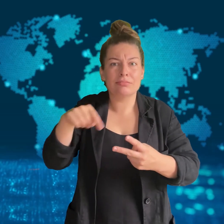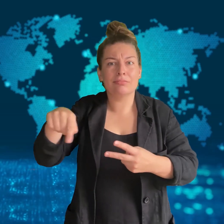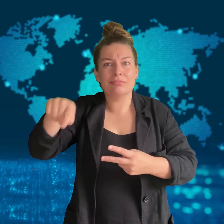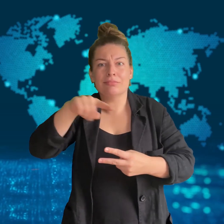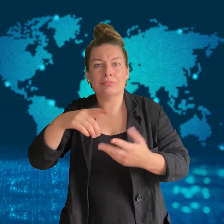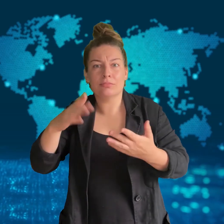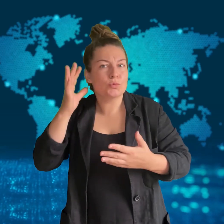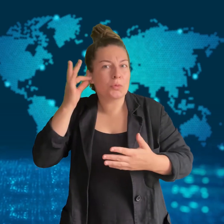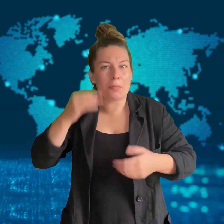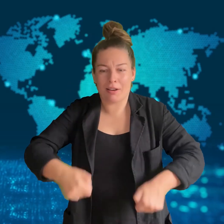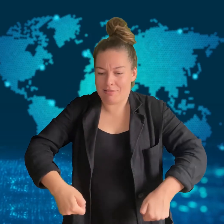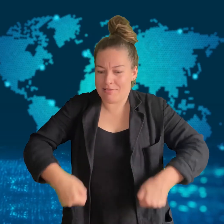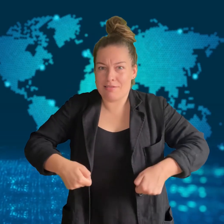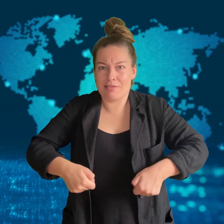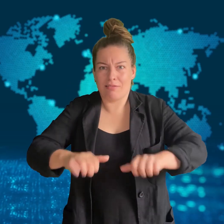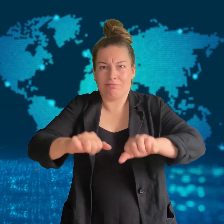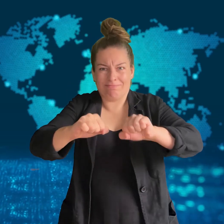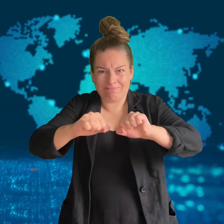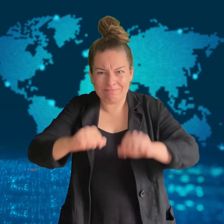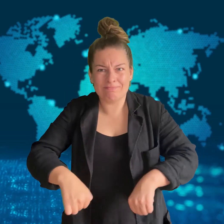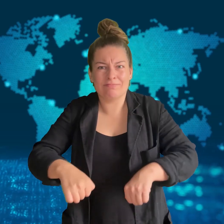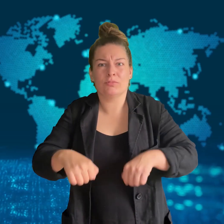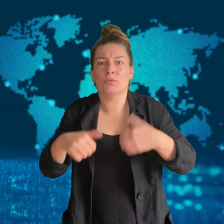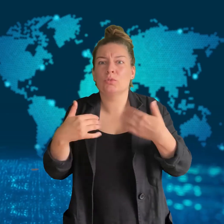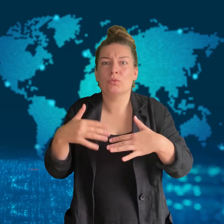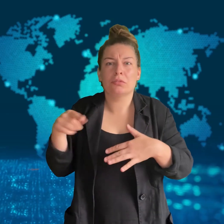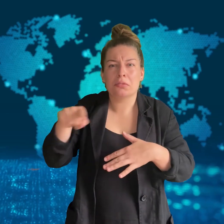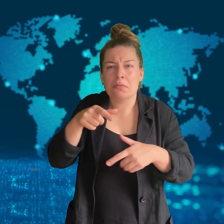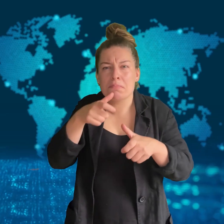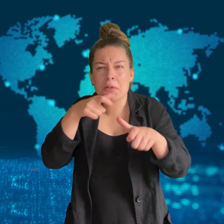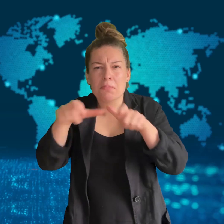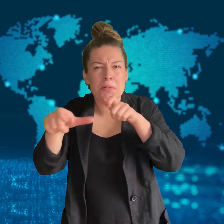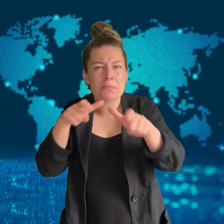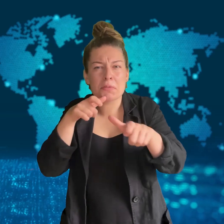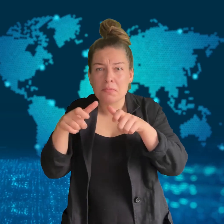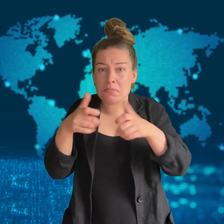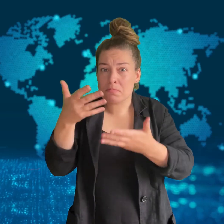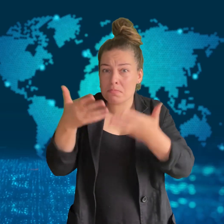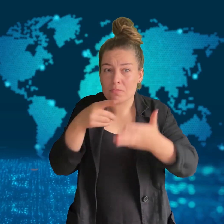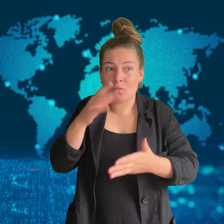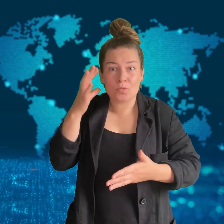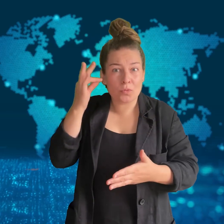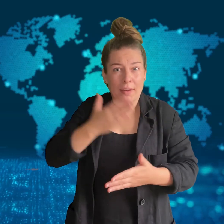pants - hers and his.